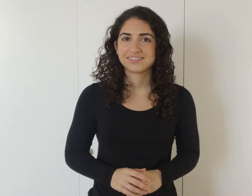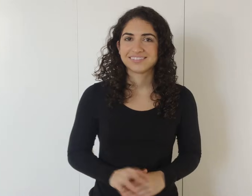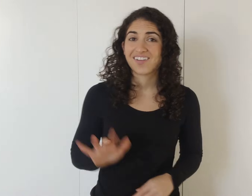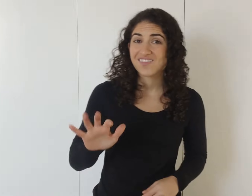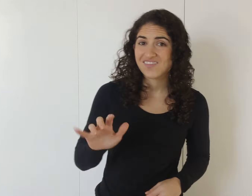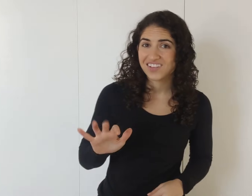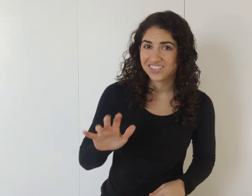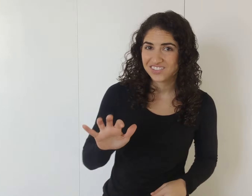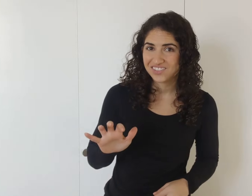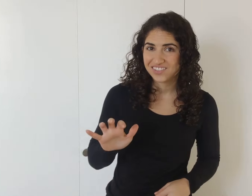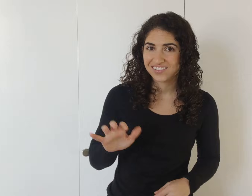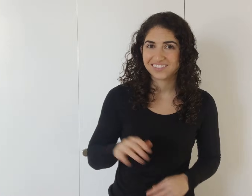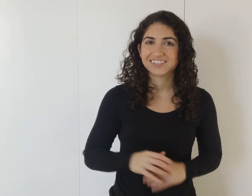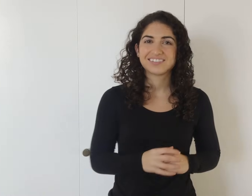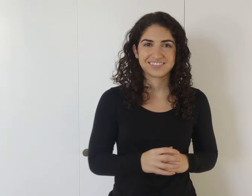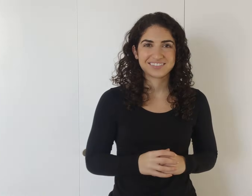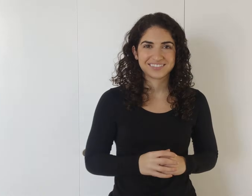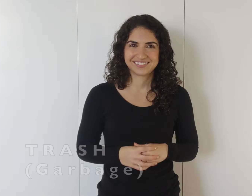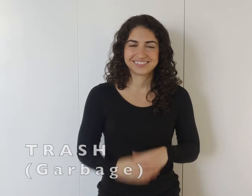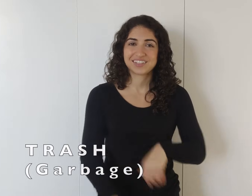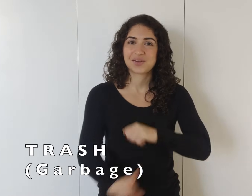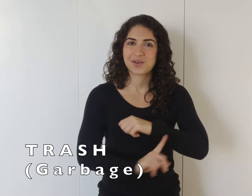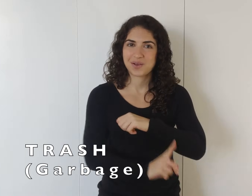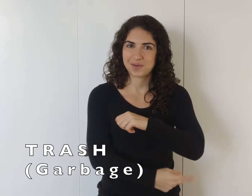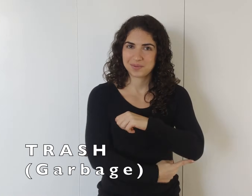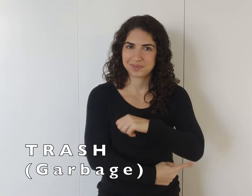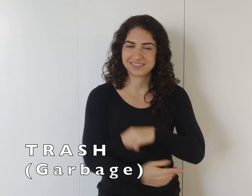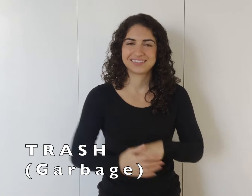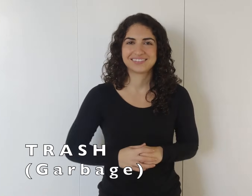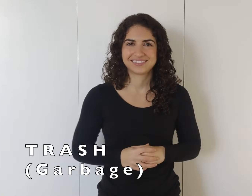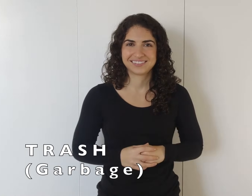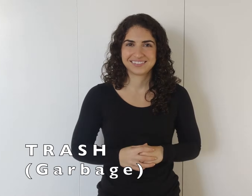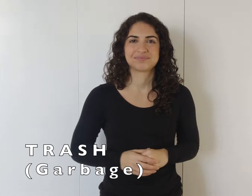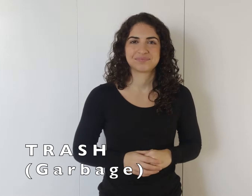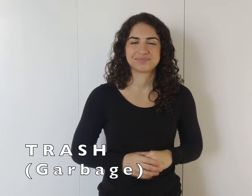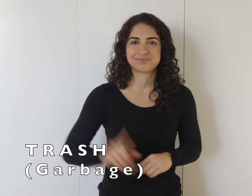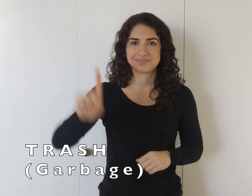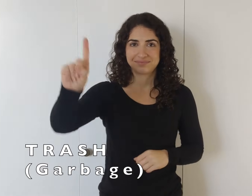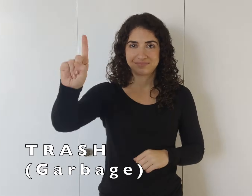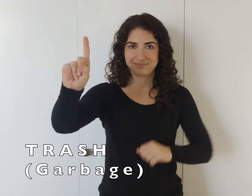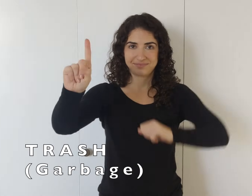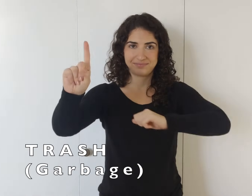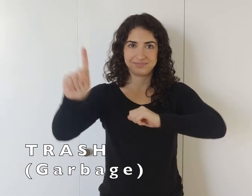REGISTER TRASH.